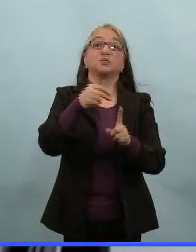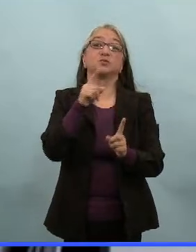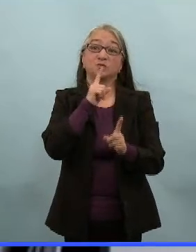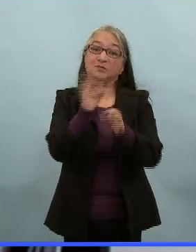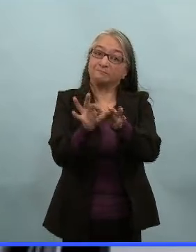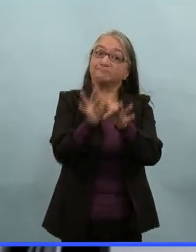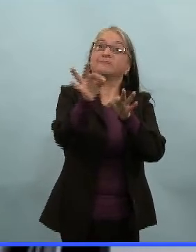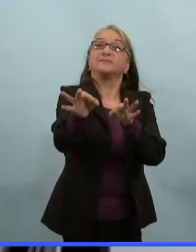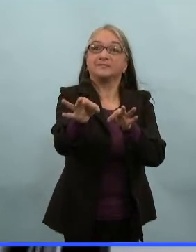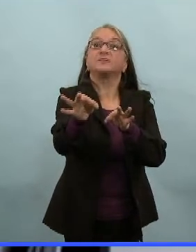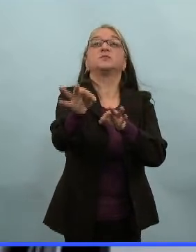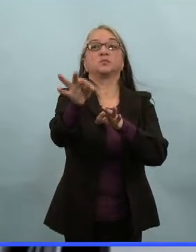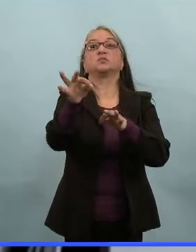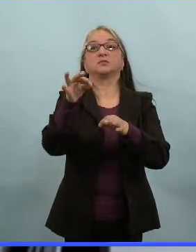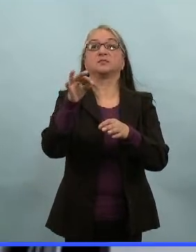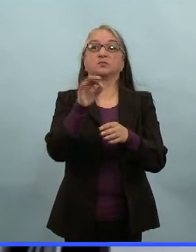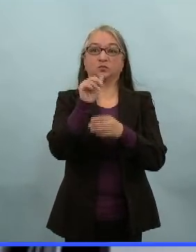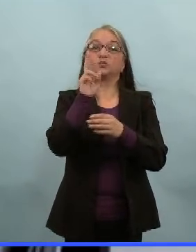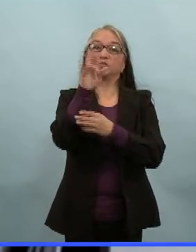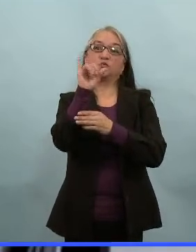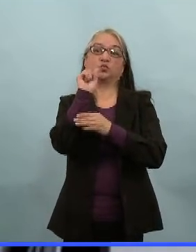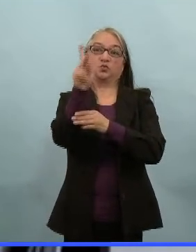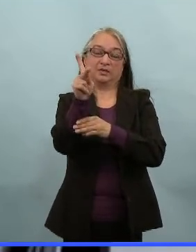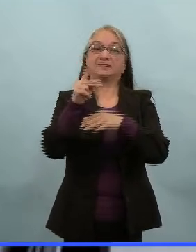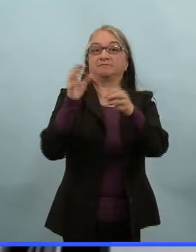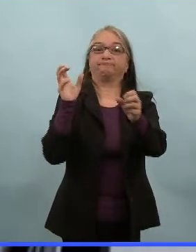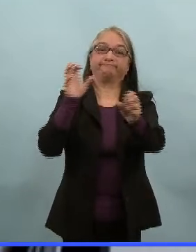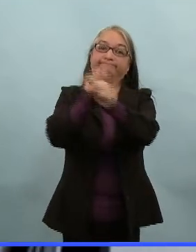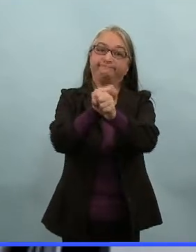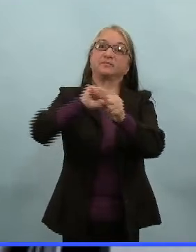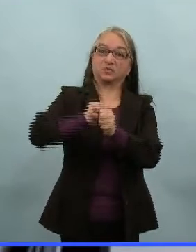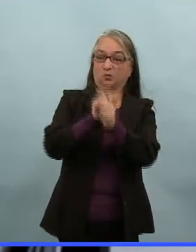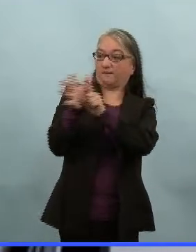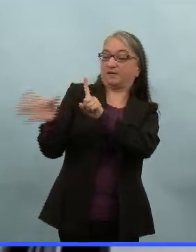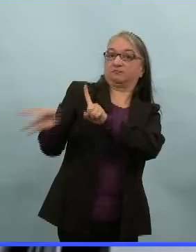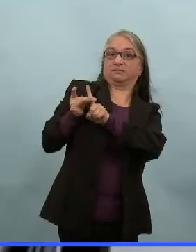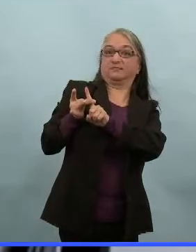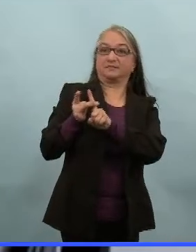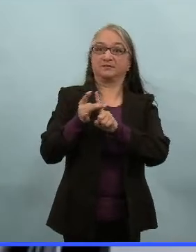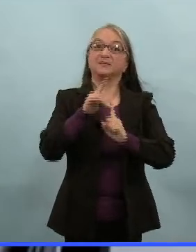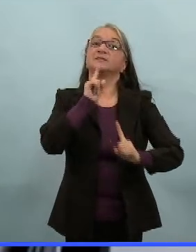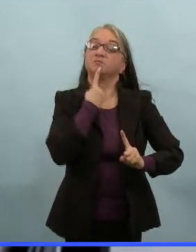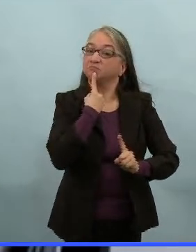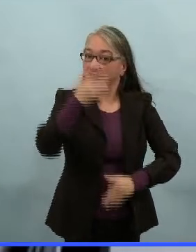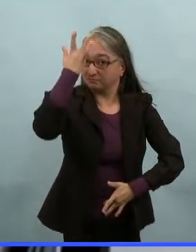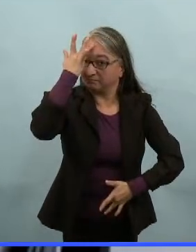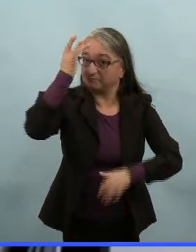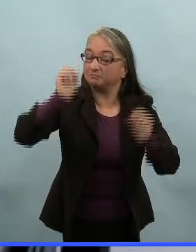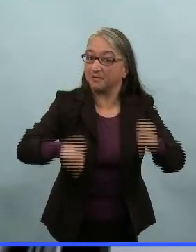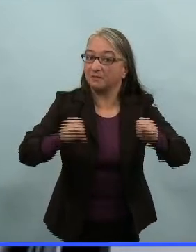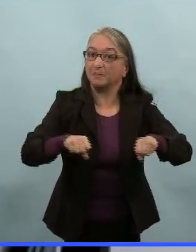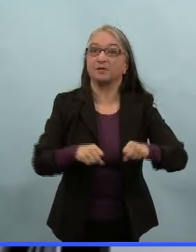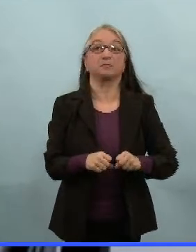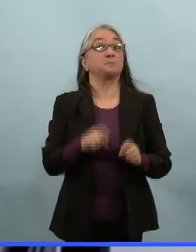19 and of experiencing severe outcomes so the bottom line is that these are both great vaccines